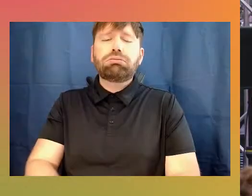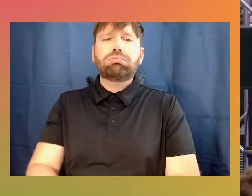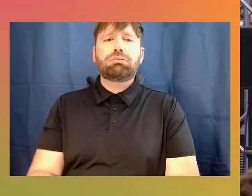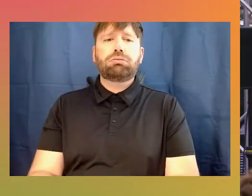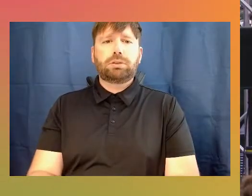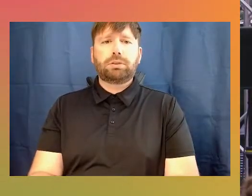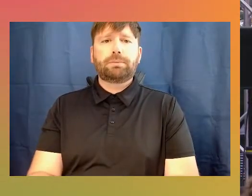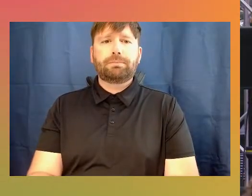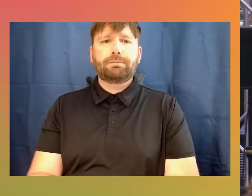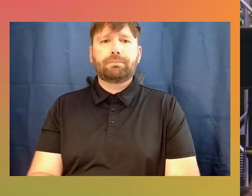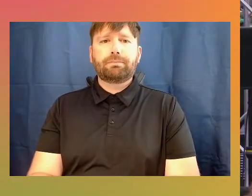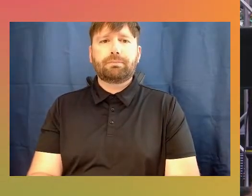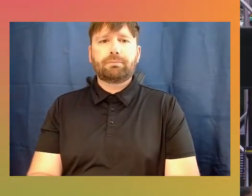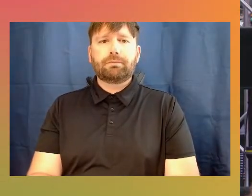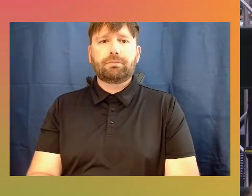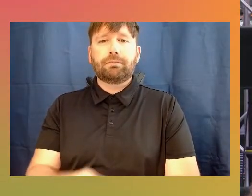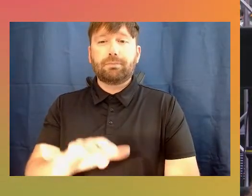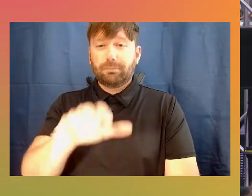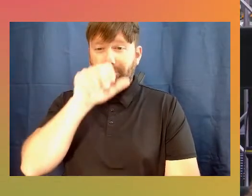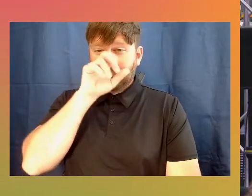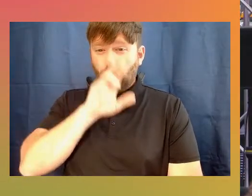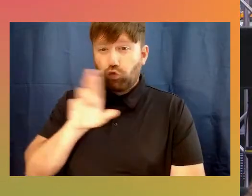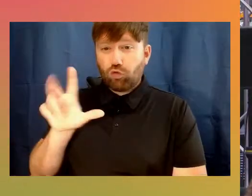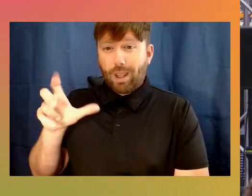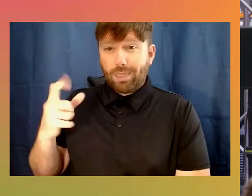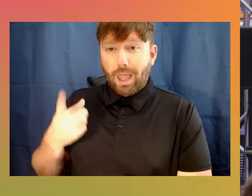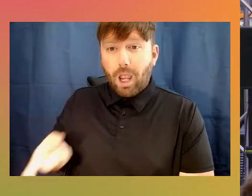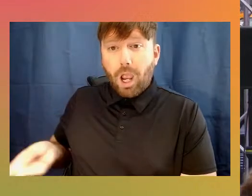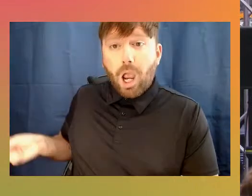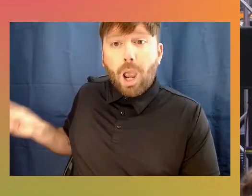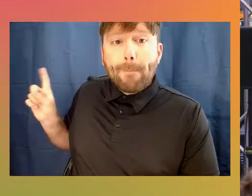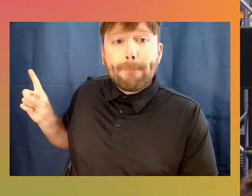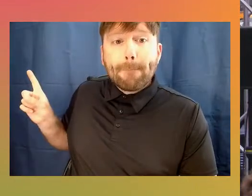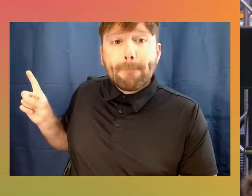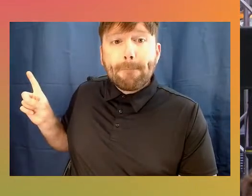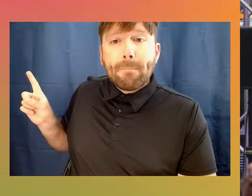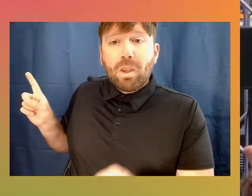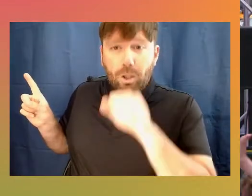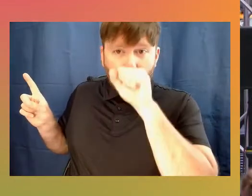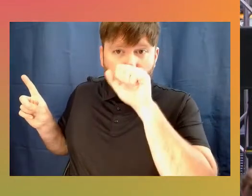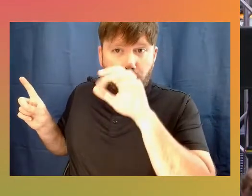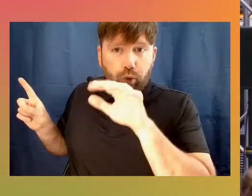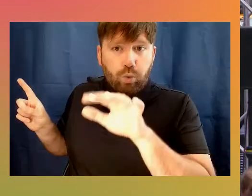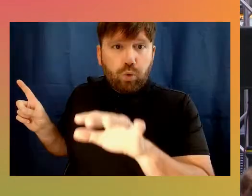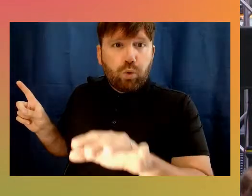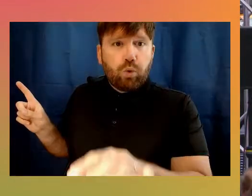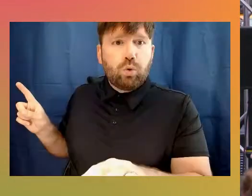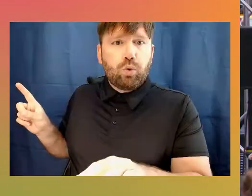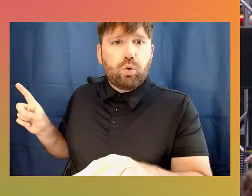FULL EXHALE OUT.